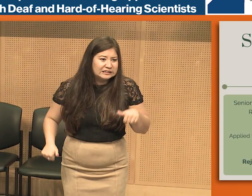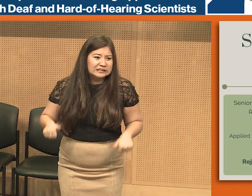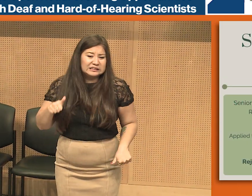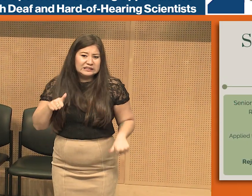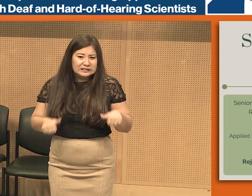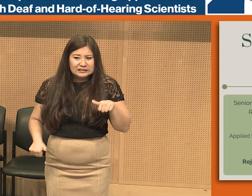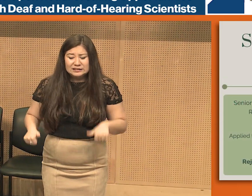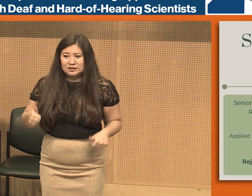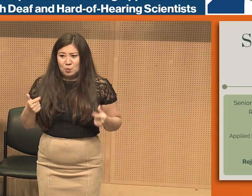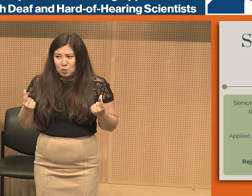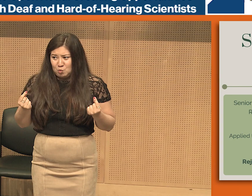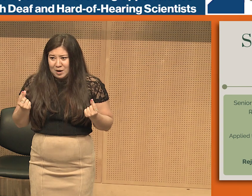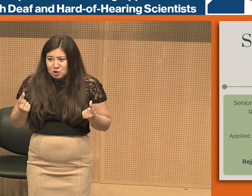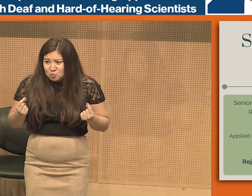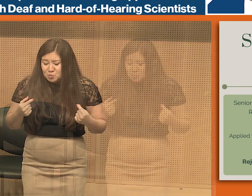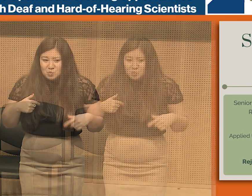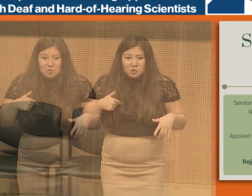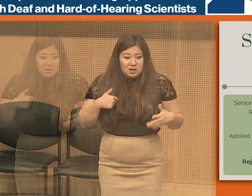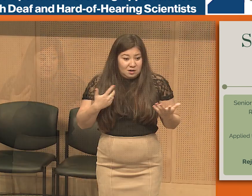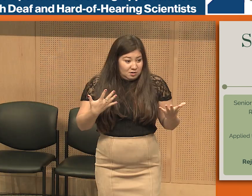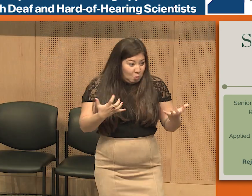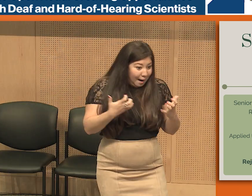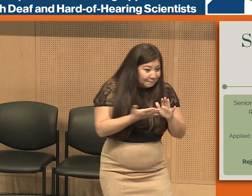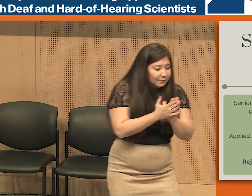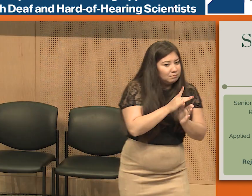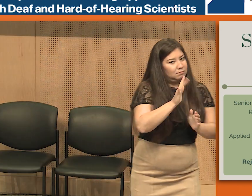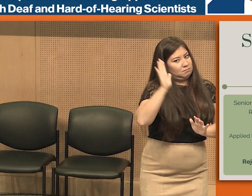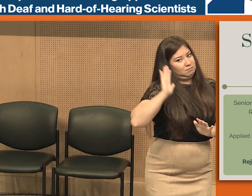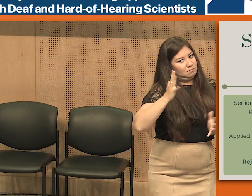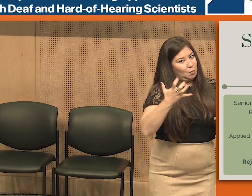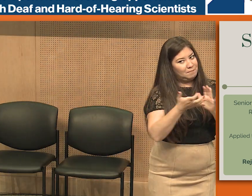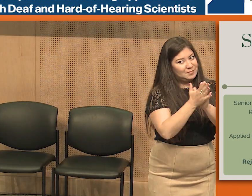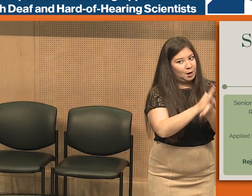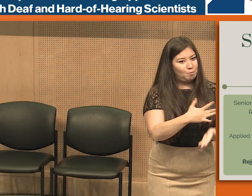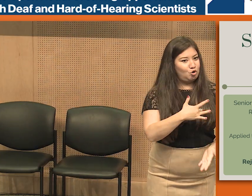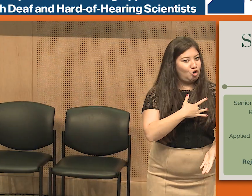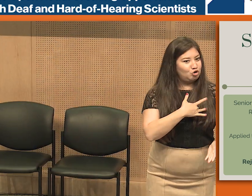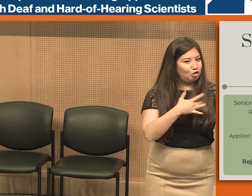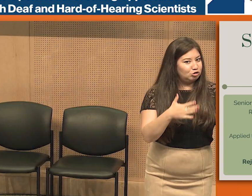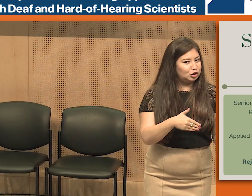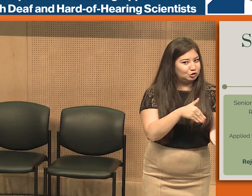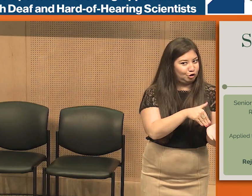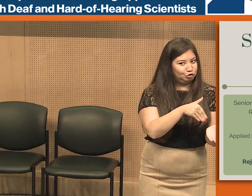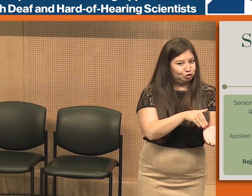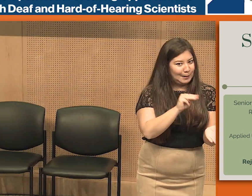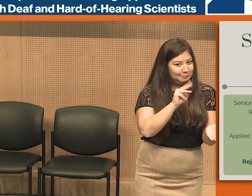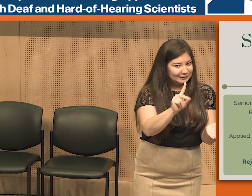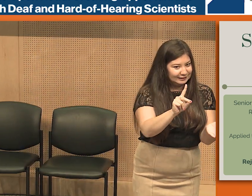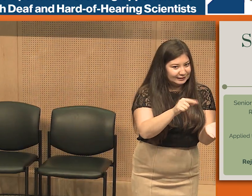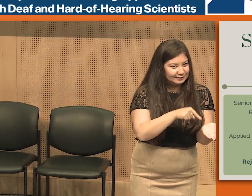I kind of went back and forth on what I wanted to do. I used to want to be a cardiologist